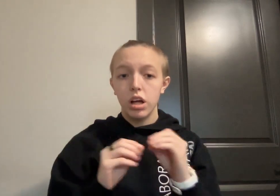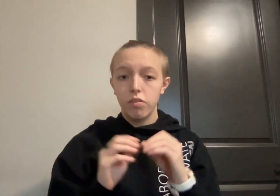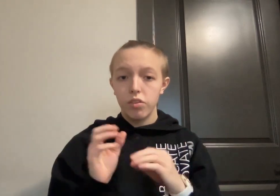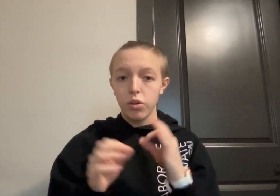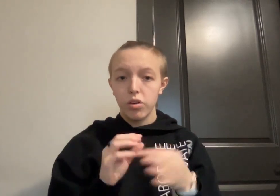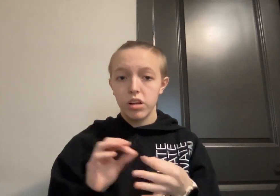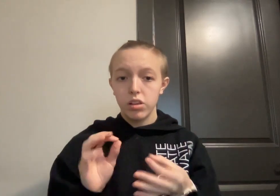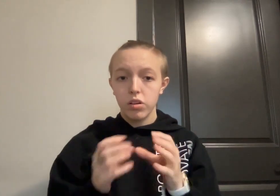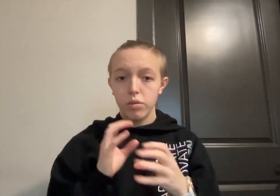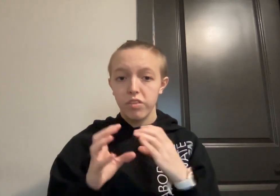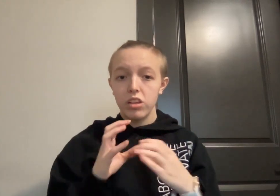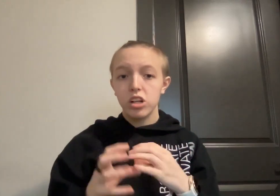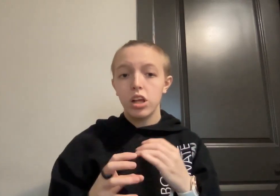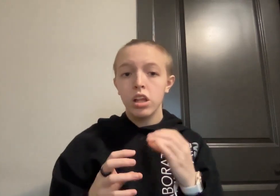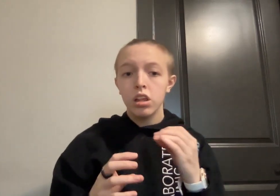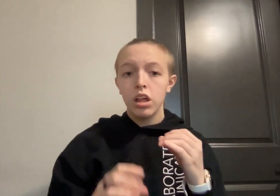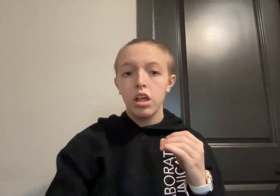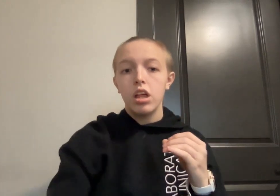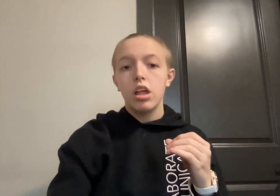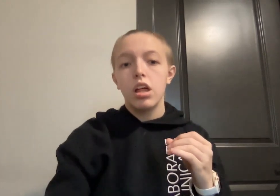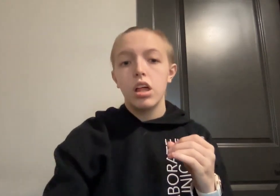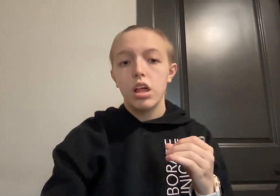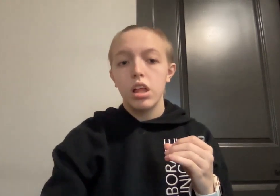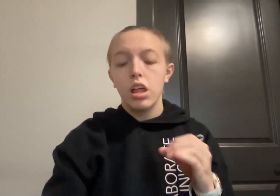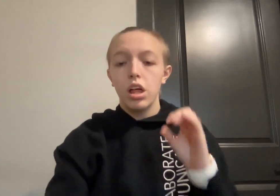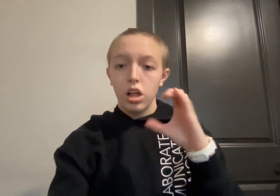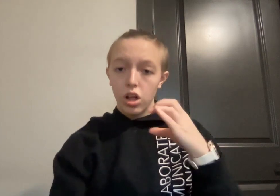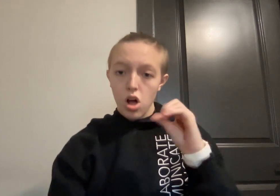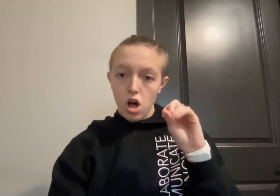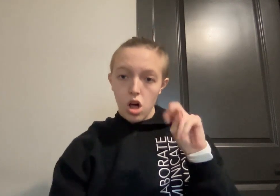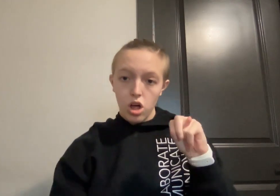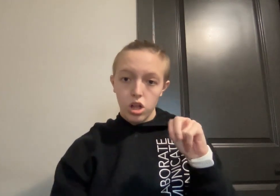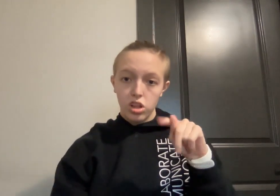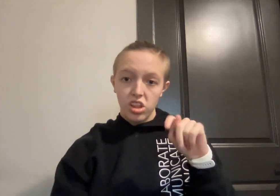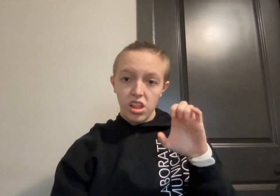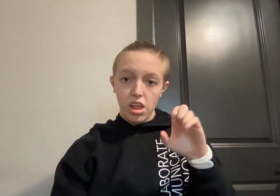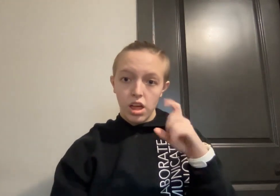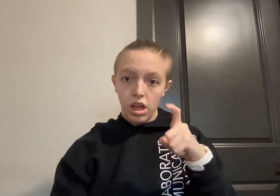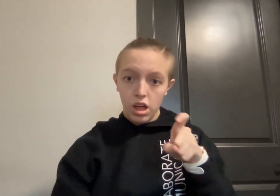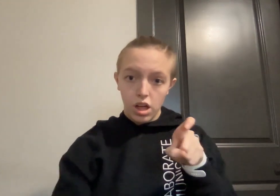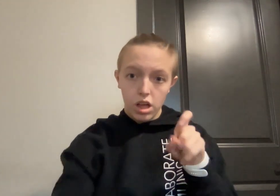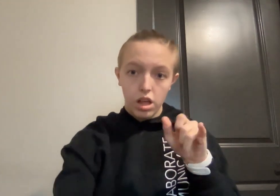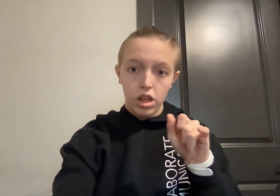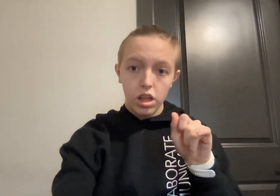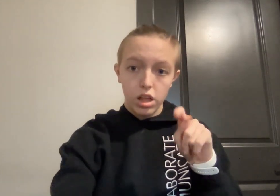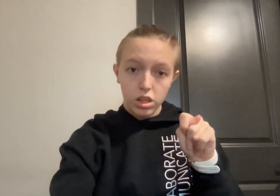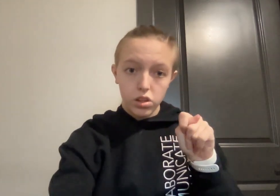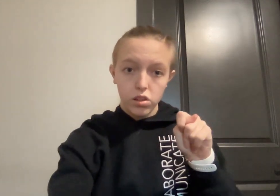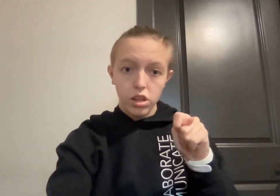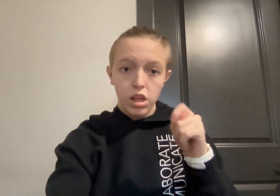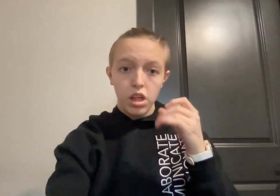of stories, conversations, context,